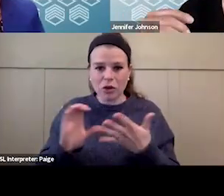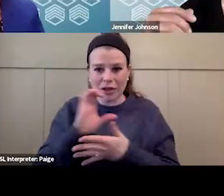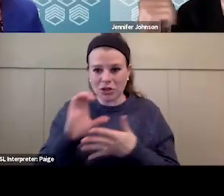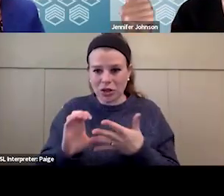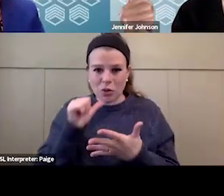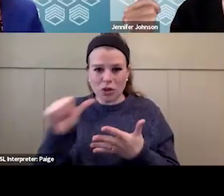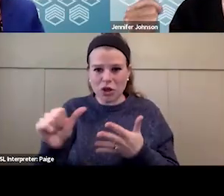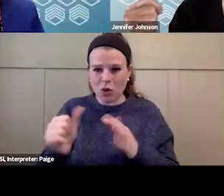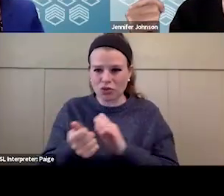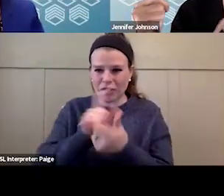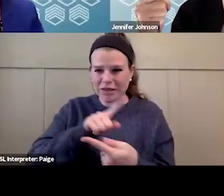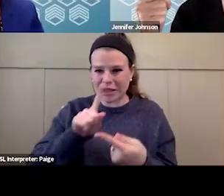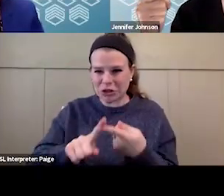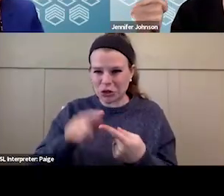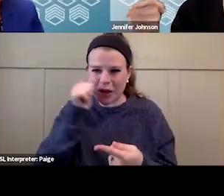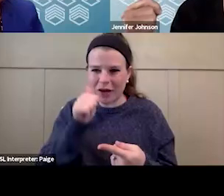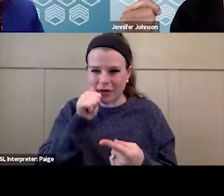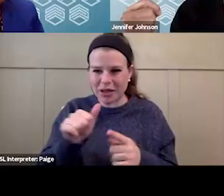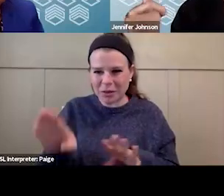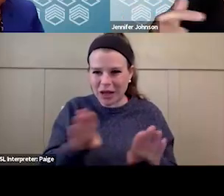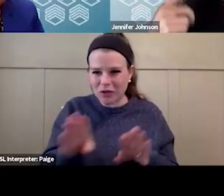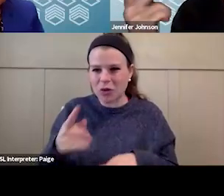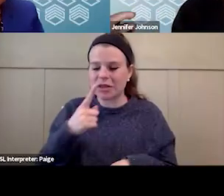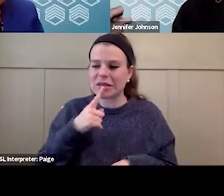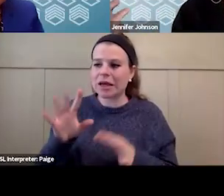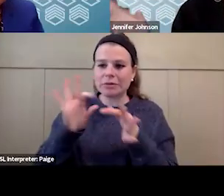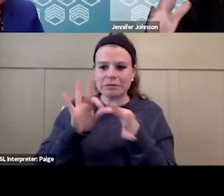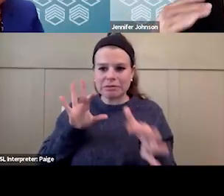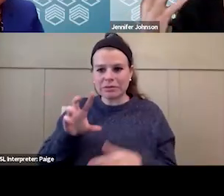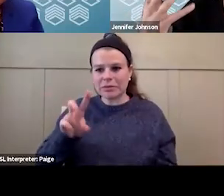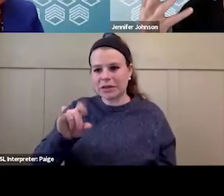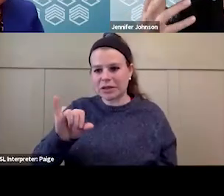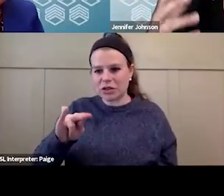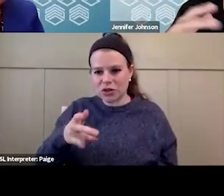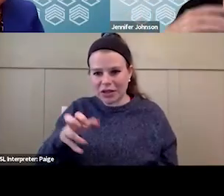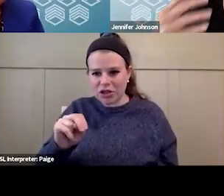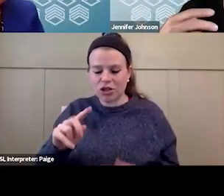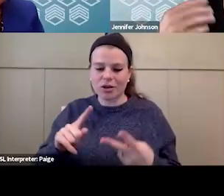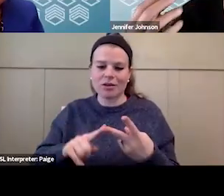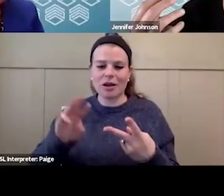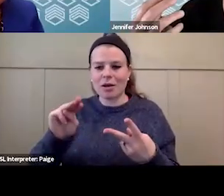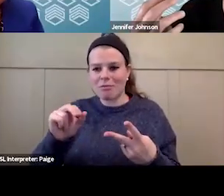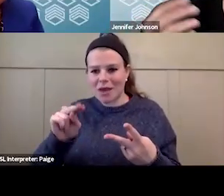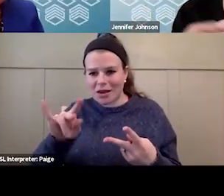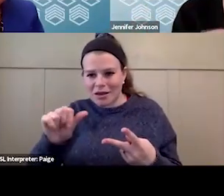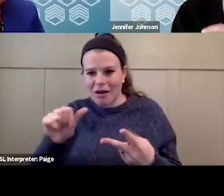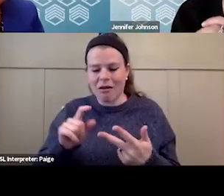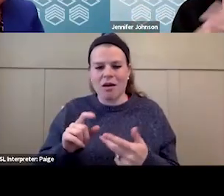We say dissociation, we say, uh, mania. We say a lot of things, but what do those things mean and